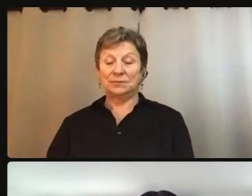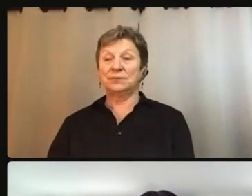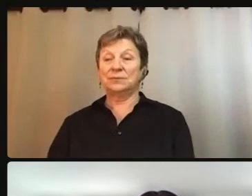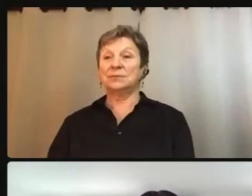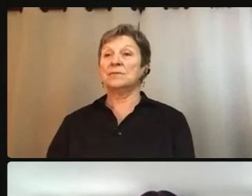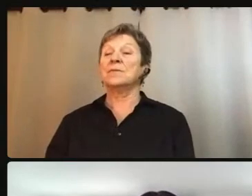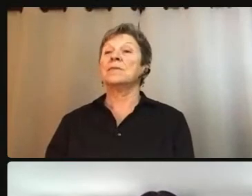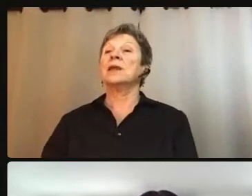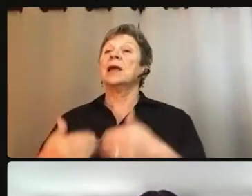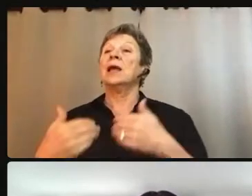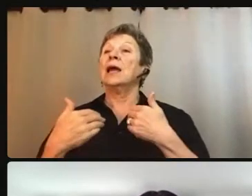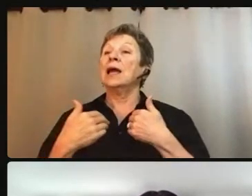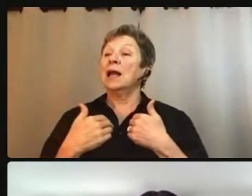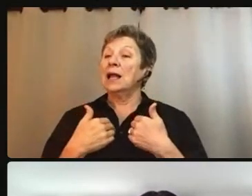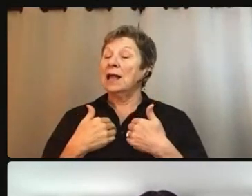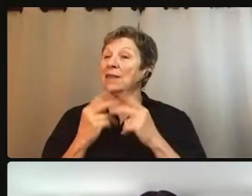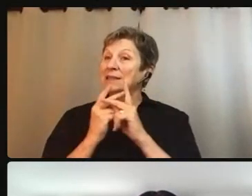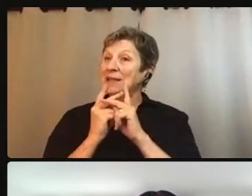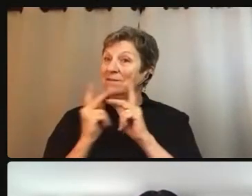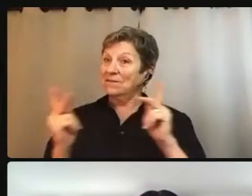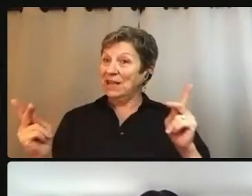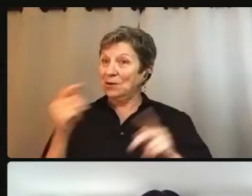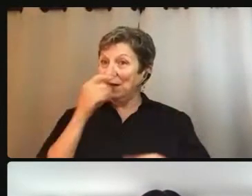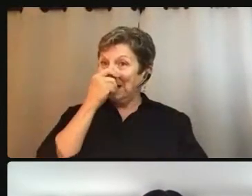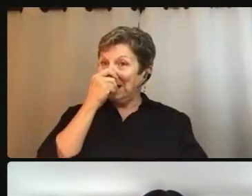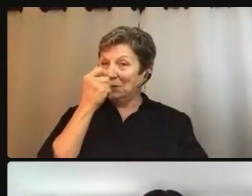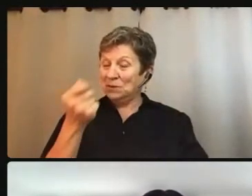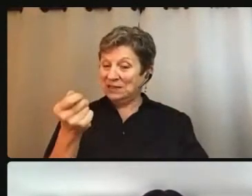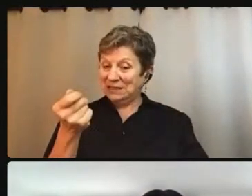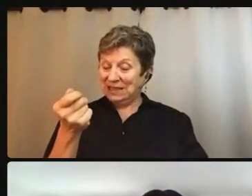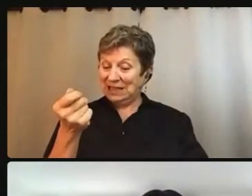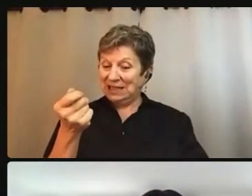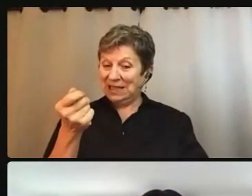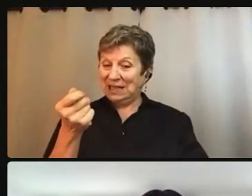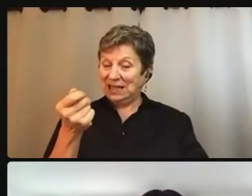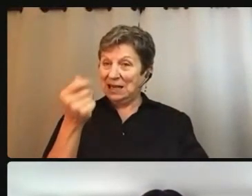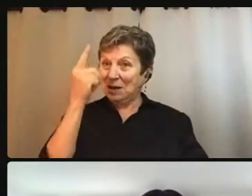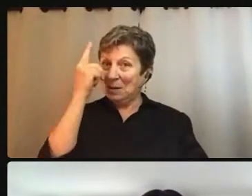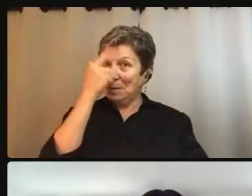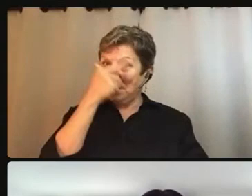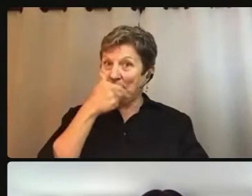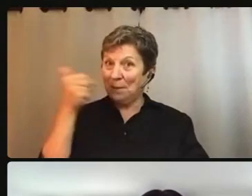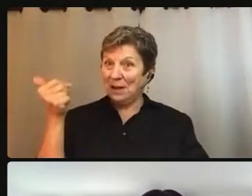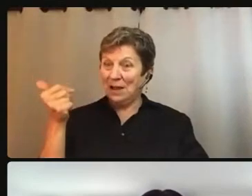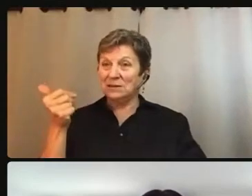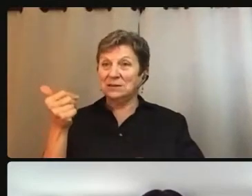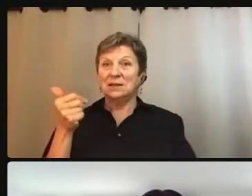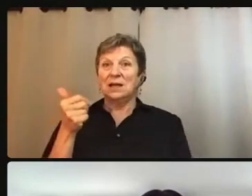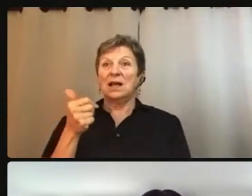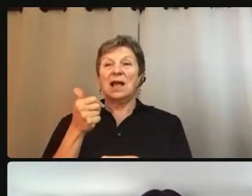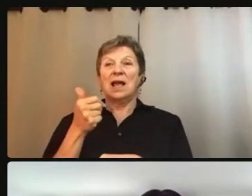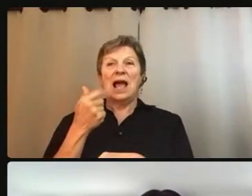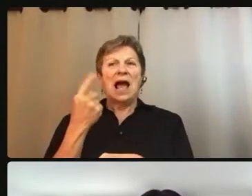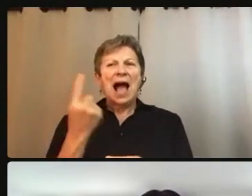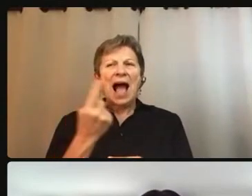ACCOMPLISH?